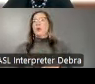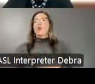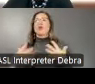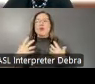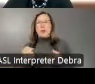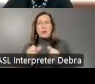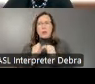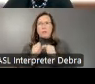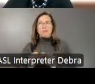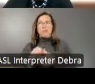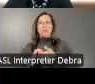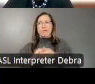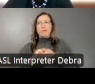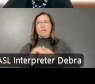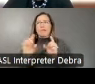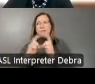Education on arts education and health, and arts education on arts education efforts, and